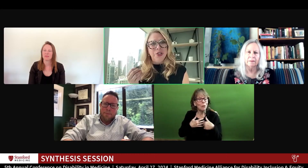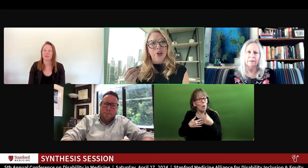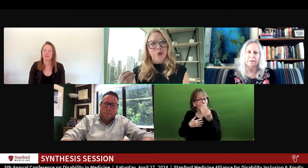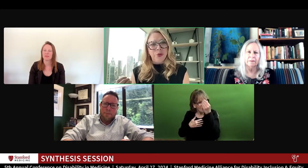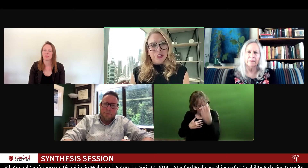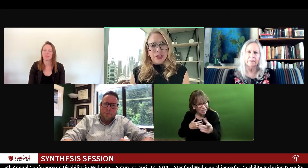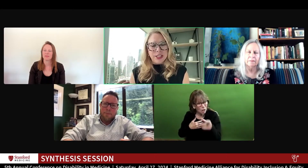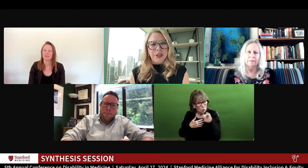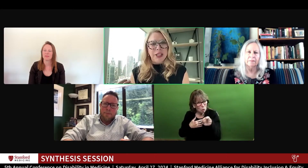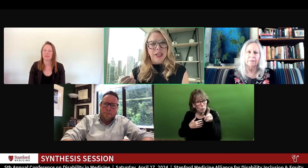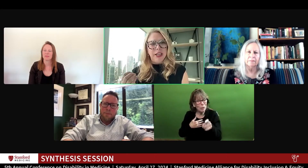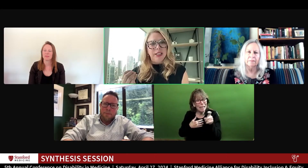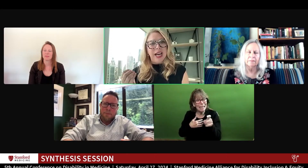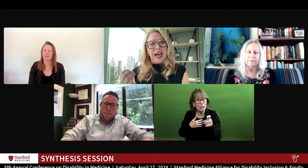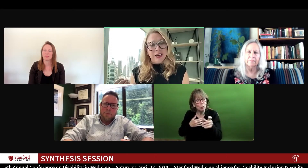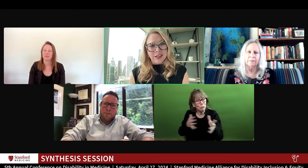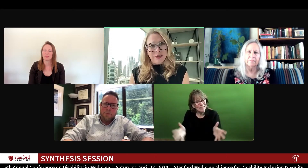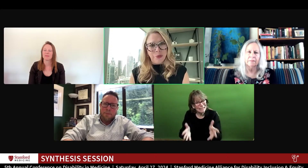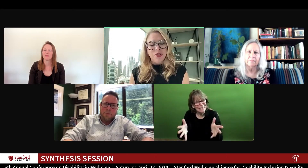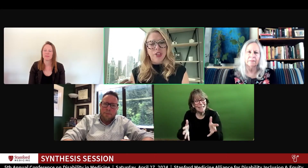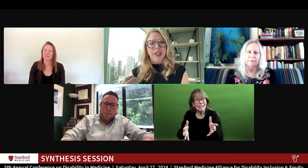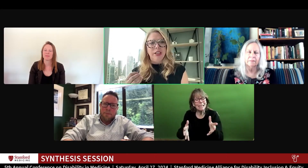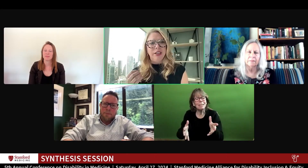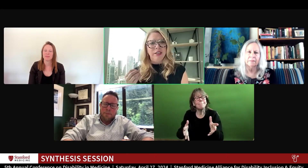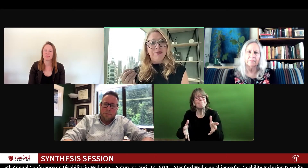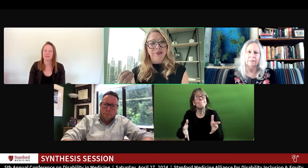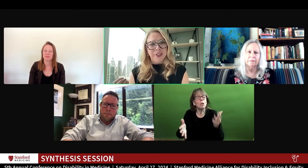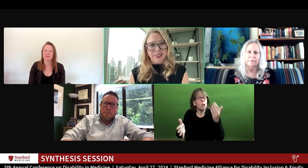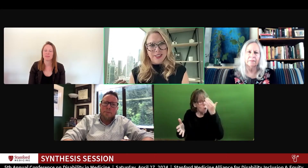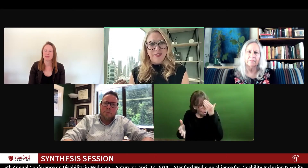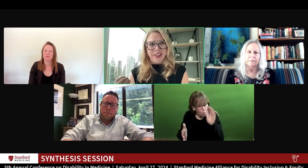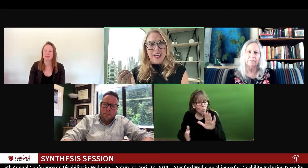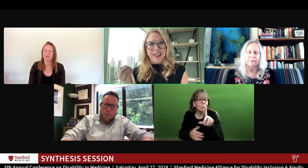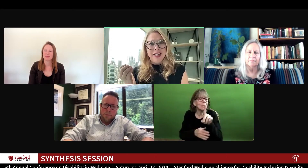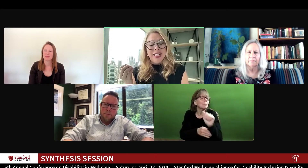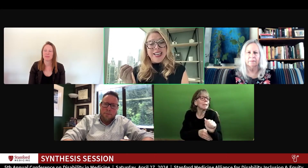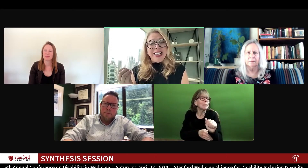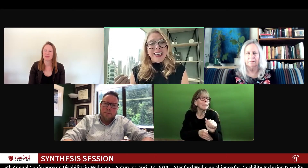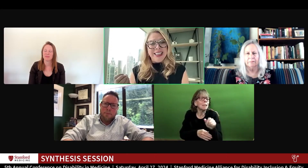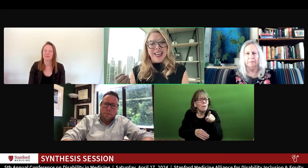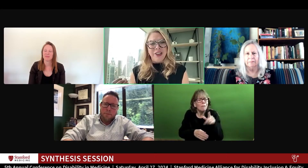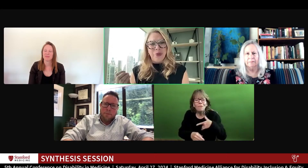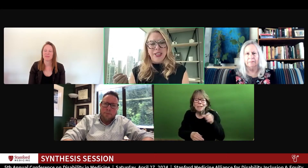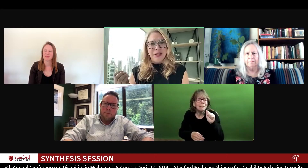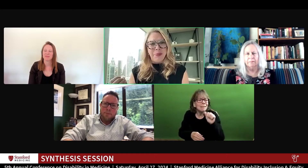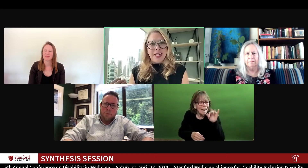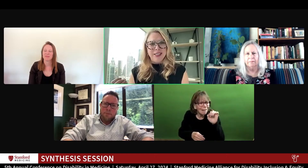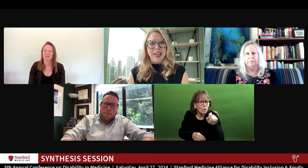to own her disability, to ask for what she needed to feel safe in that, in that training space.